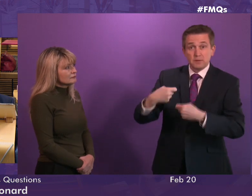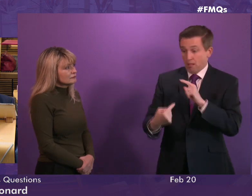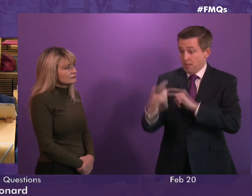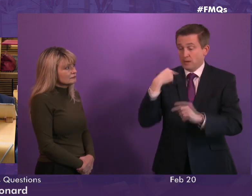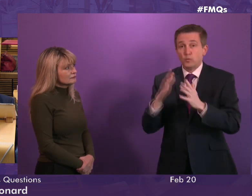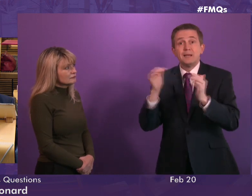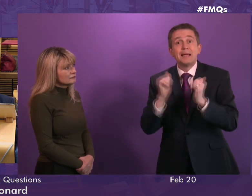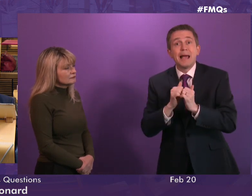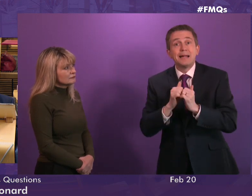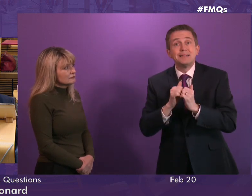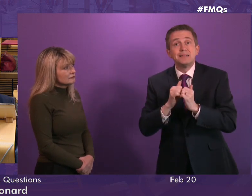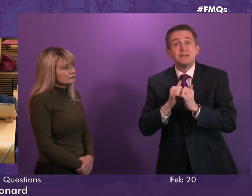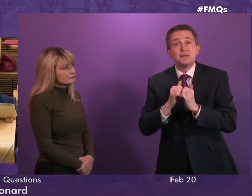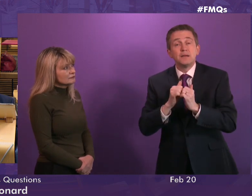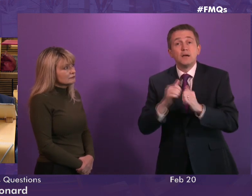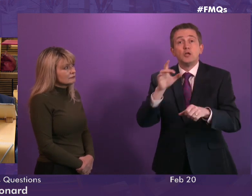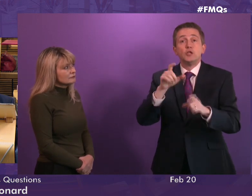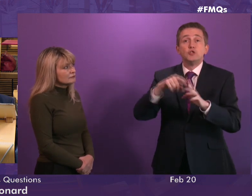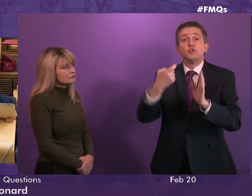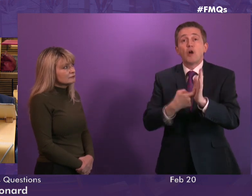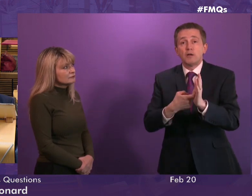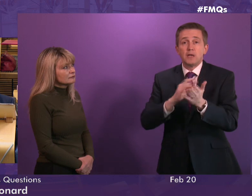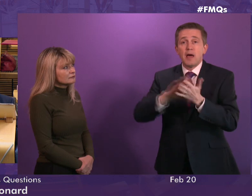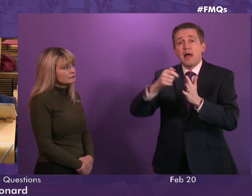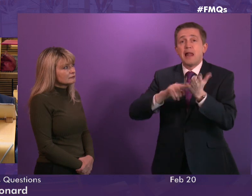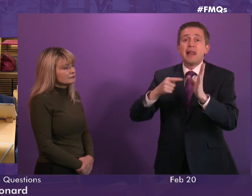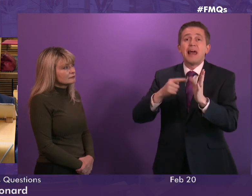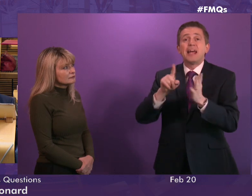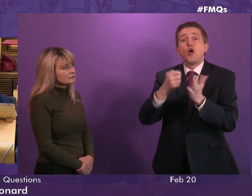health consultant Dr Helene Irvine said,